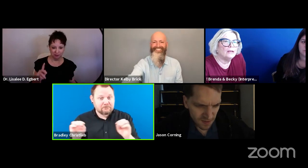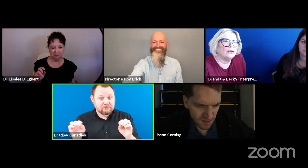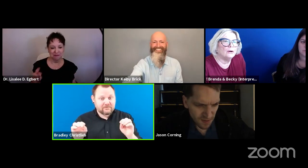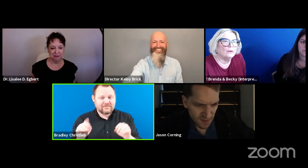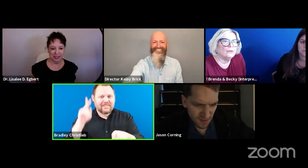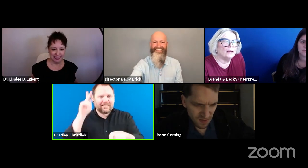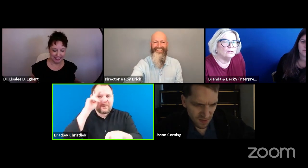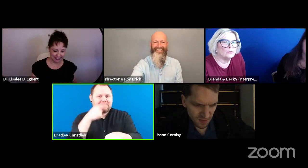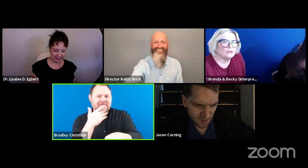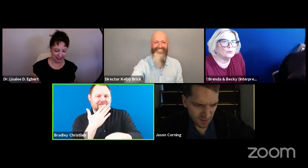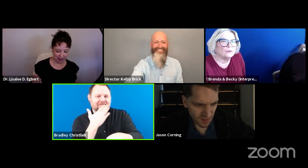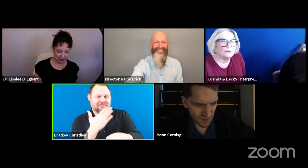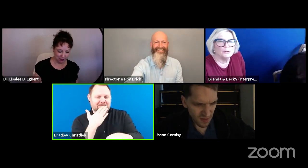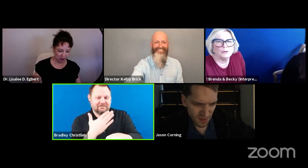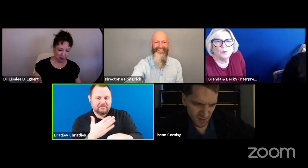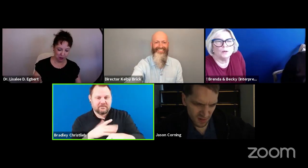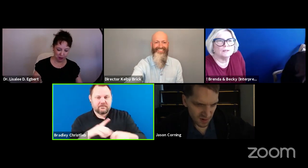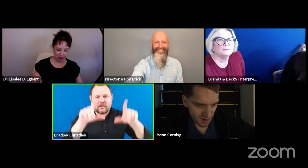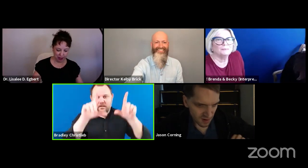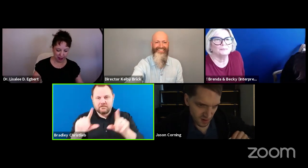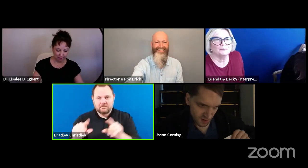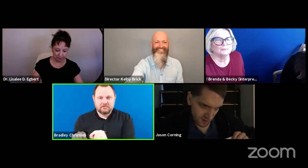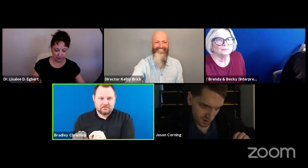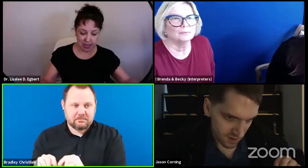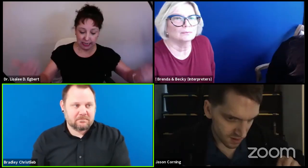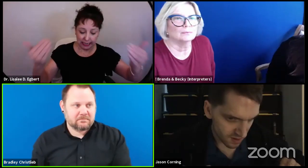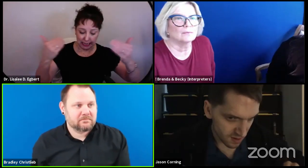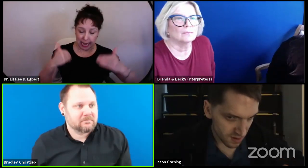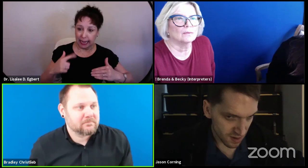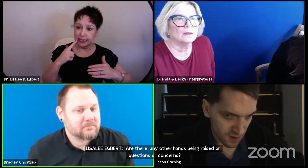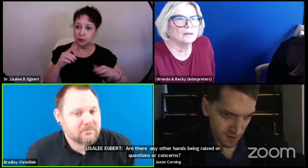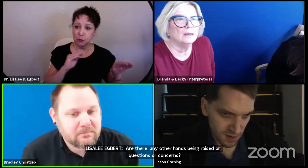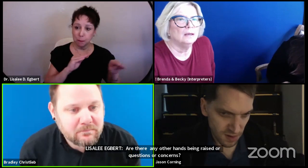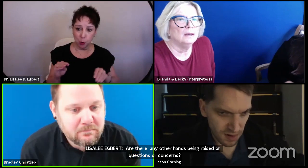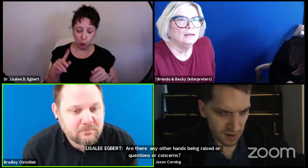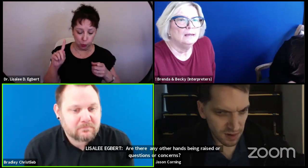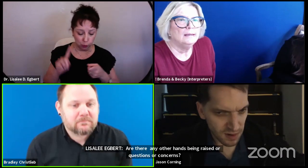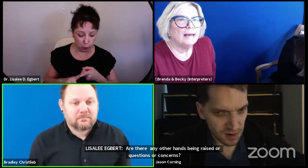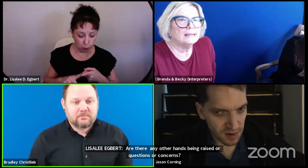Thank you, Director Brick, for your report.